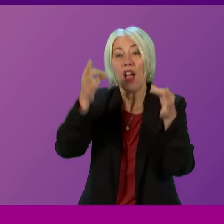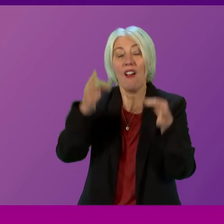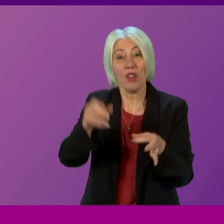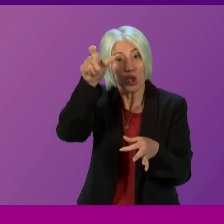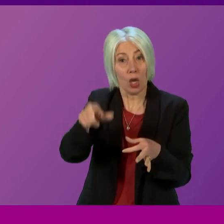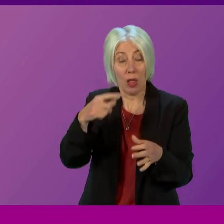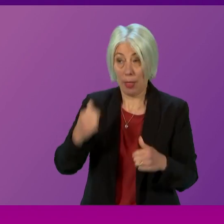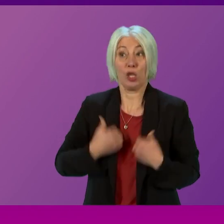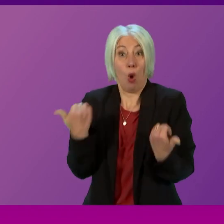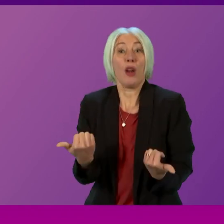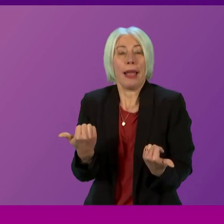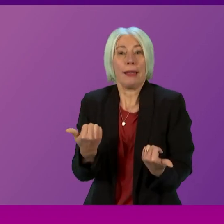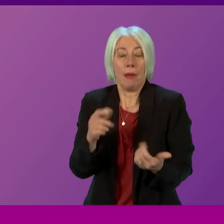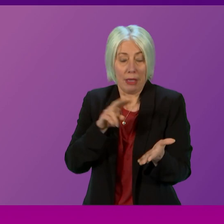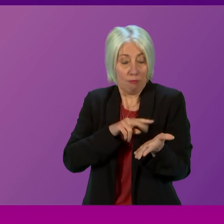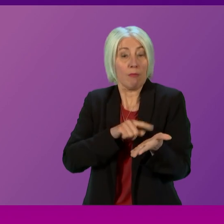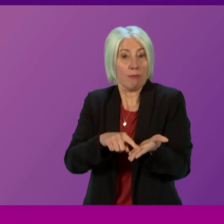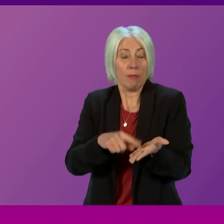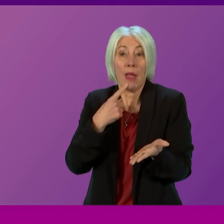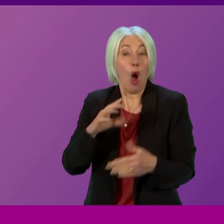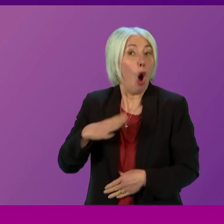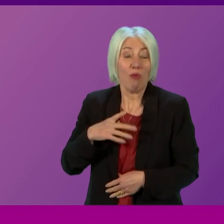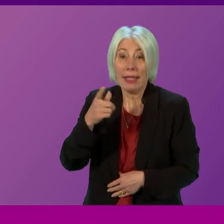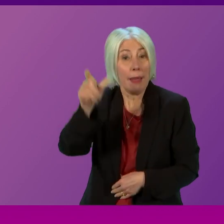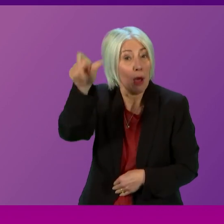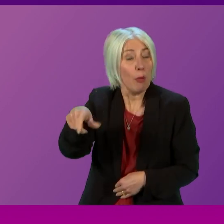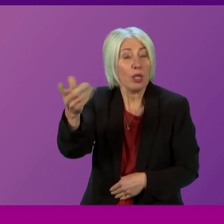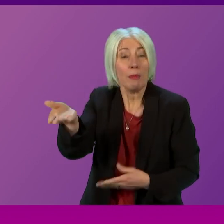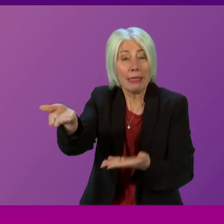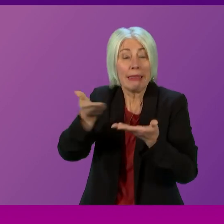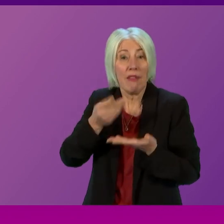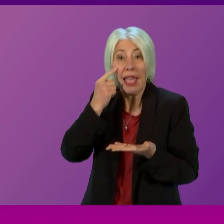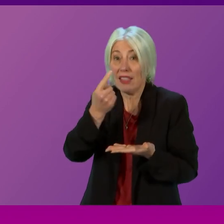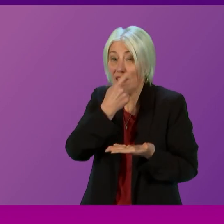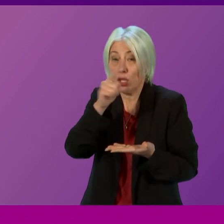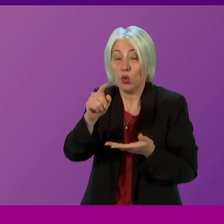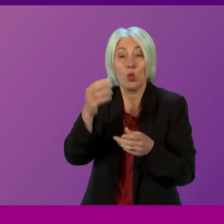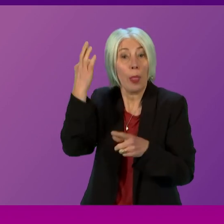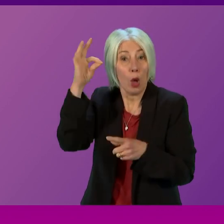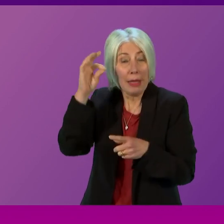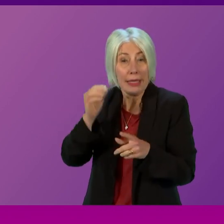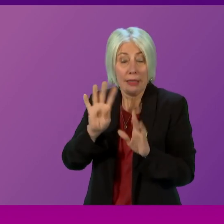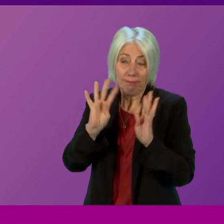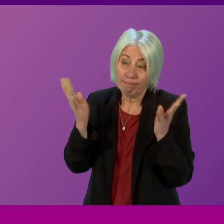morning’s comments by the United Nations official who has already given evidence to the Equalities, Human Rights and Civil Justice Committee, setting out in detail why,